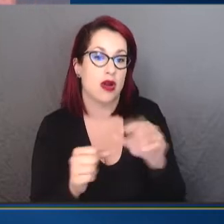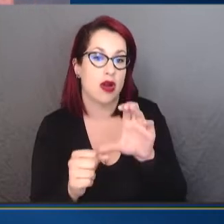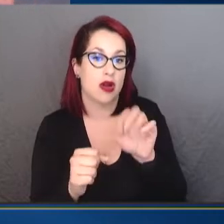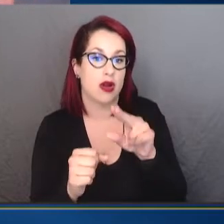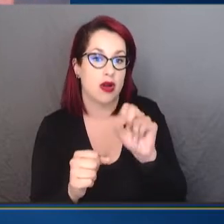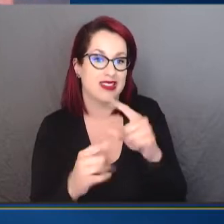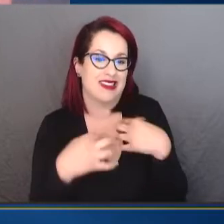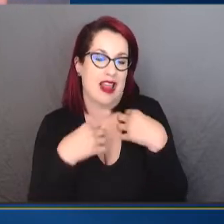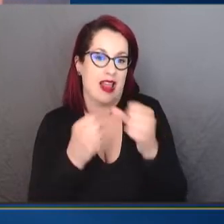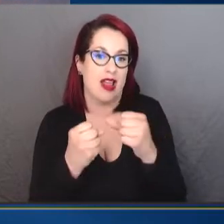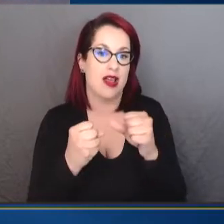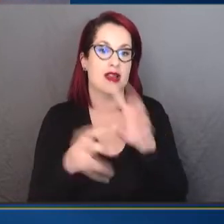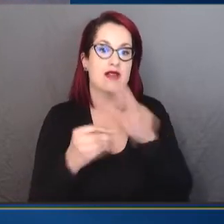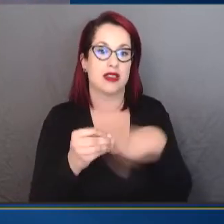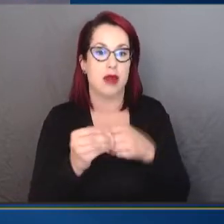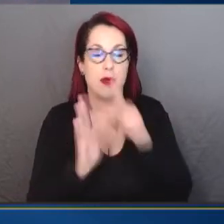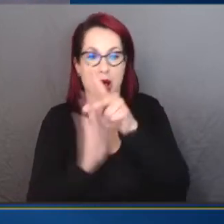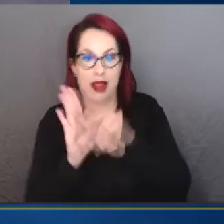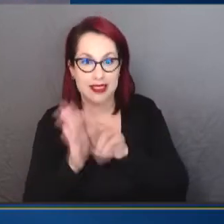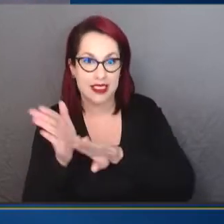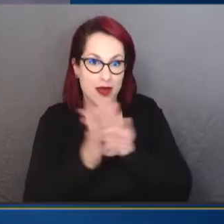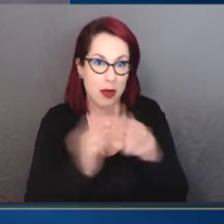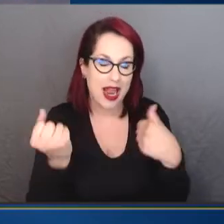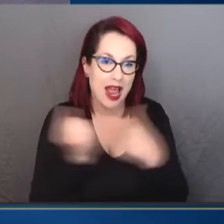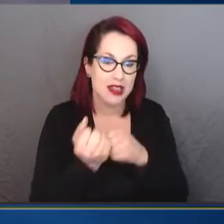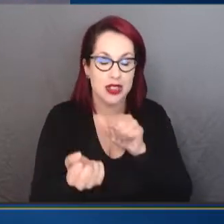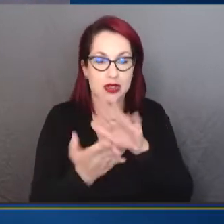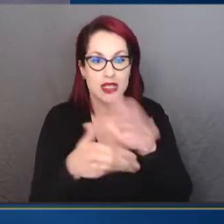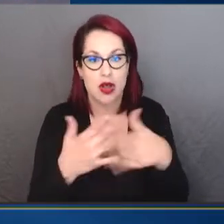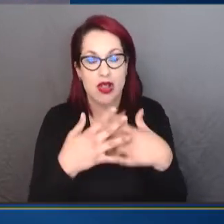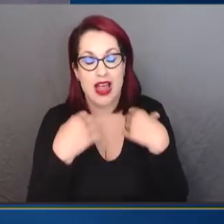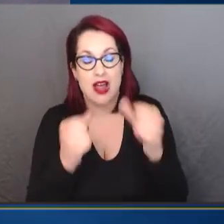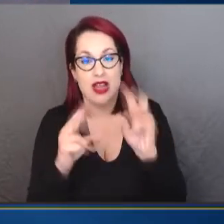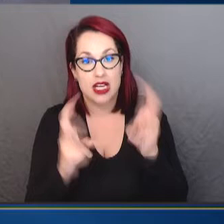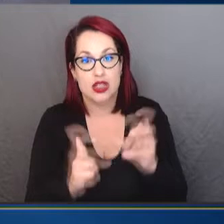advocacy to address the health issues that impact Latinos throughout the Americans.